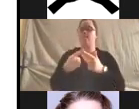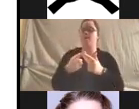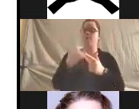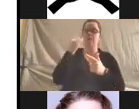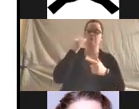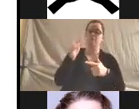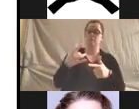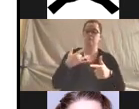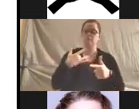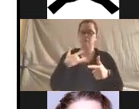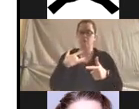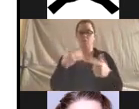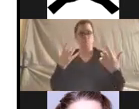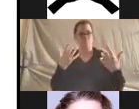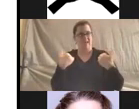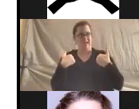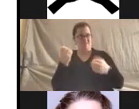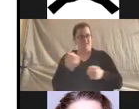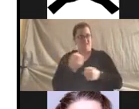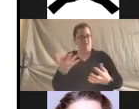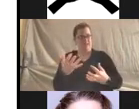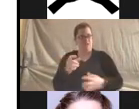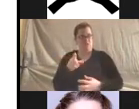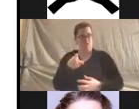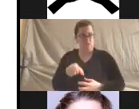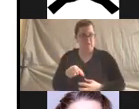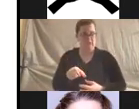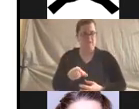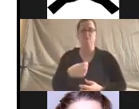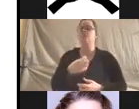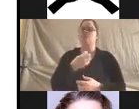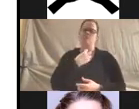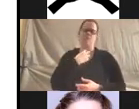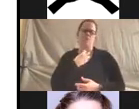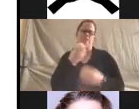have what you need to be able to bring your voice into that committee space.